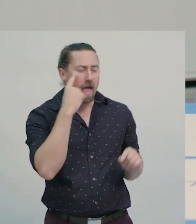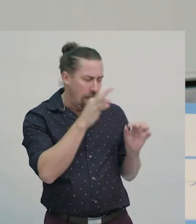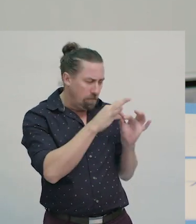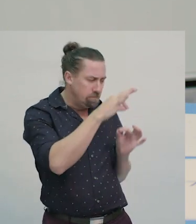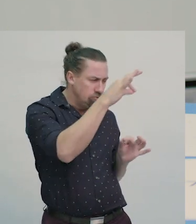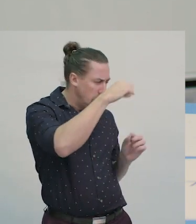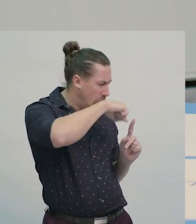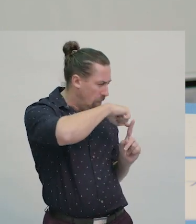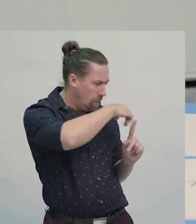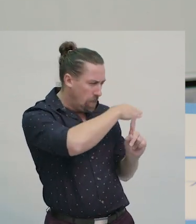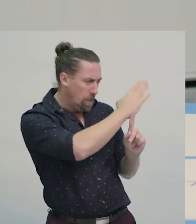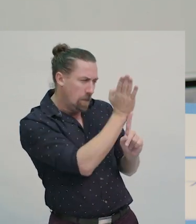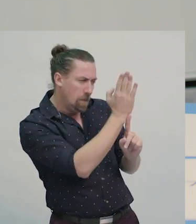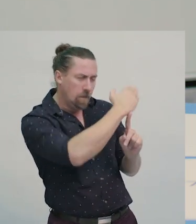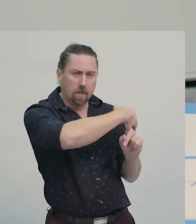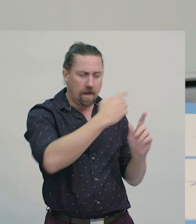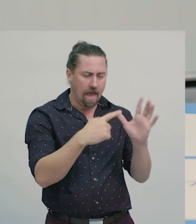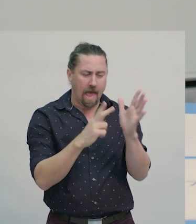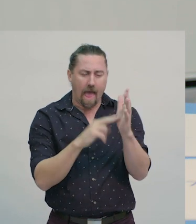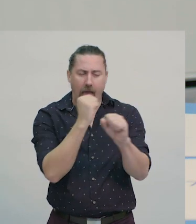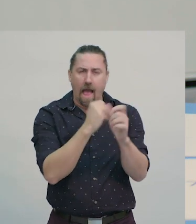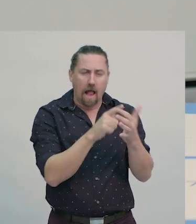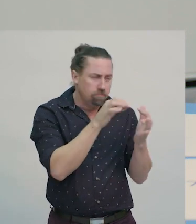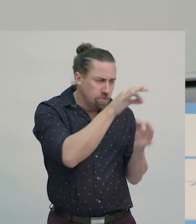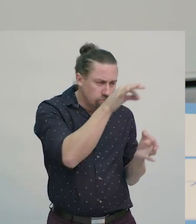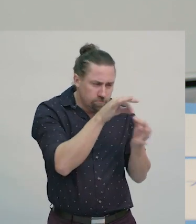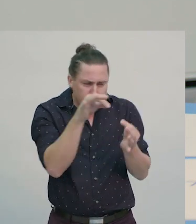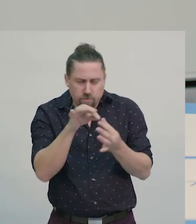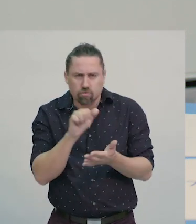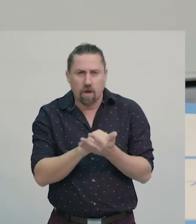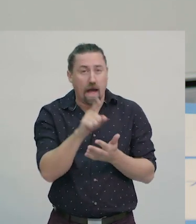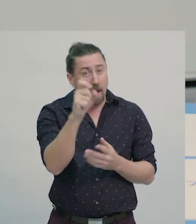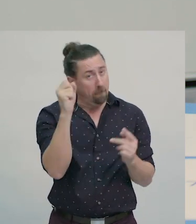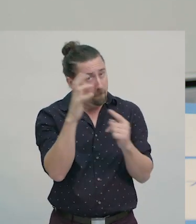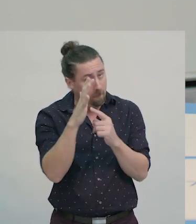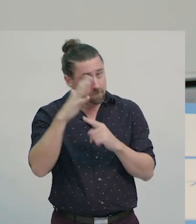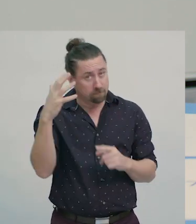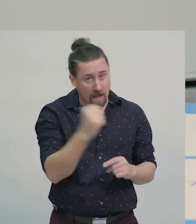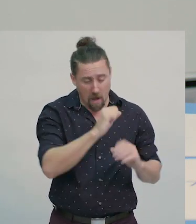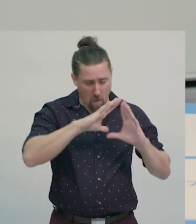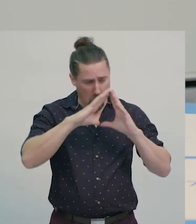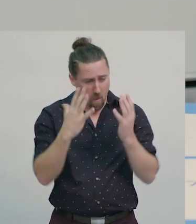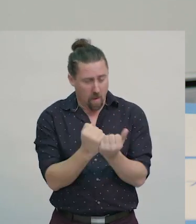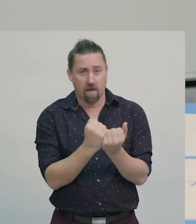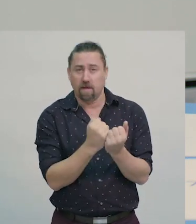Just make sure it always adds up to 360 degrees, no matter what angles you use.